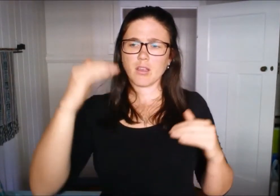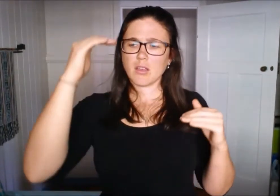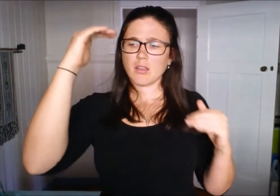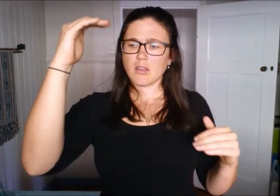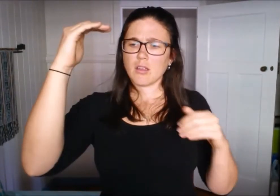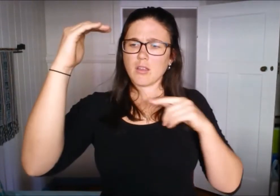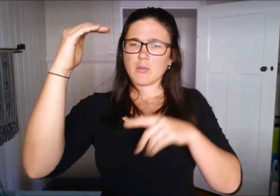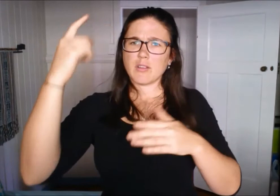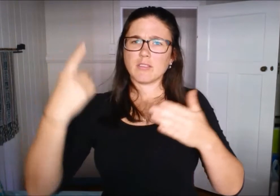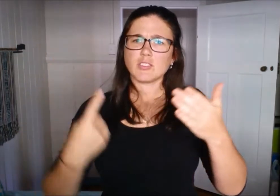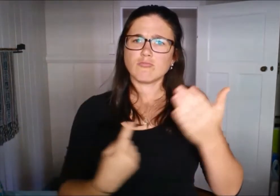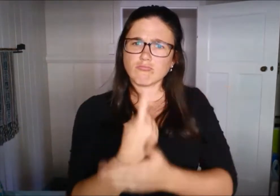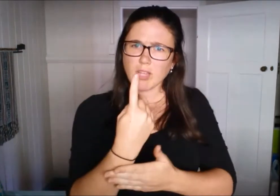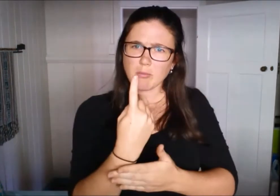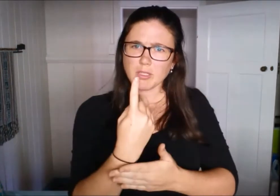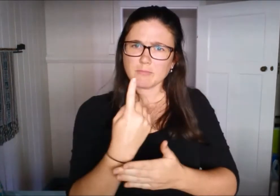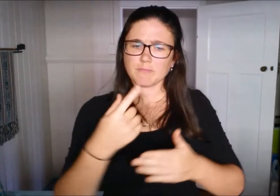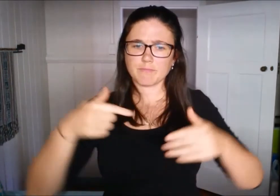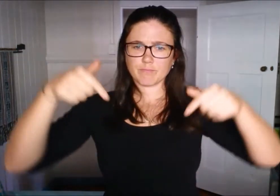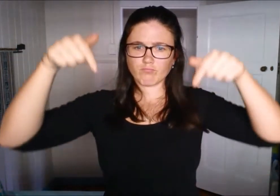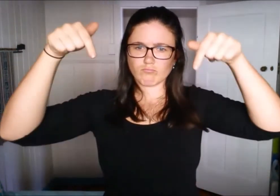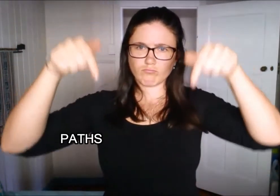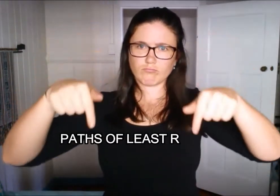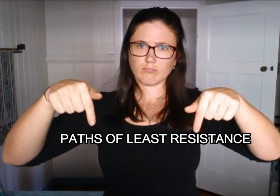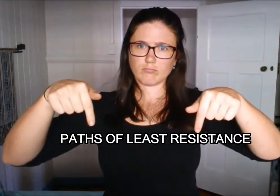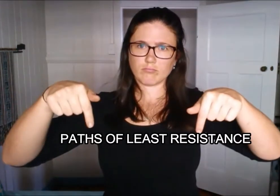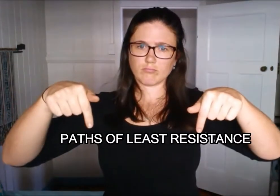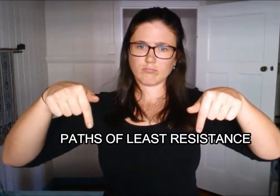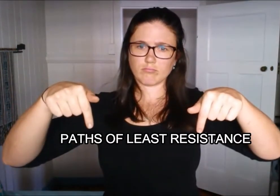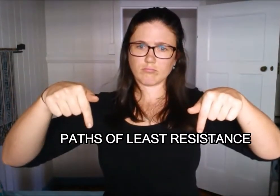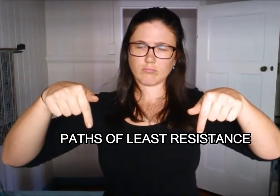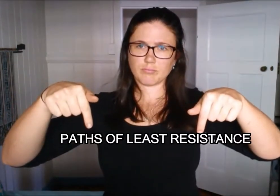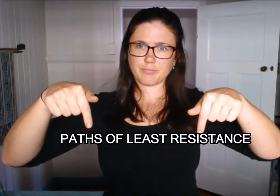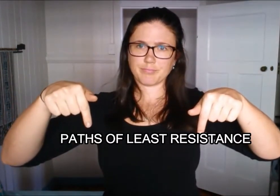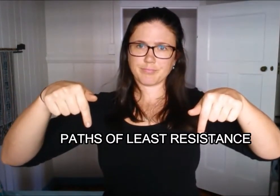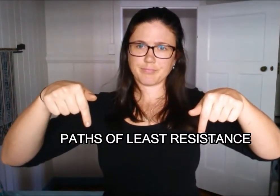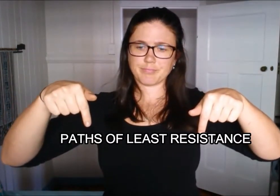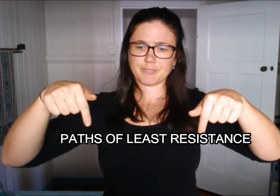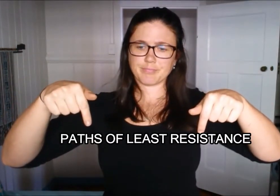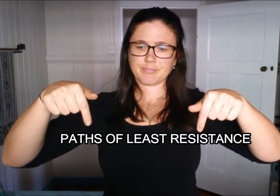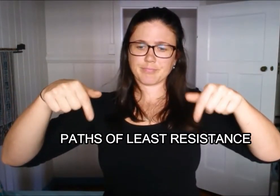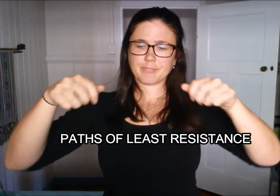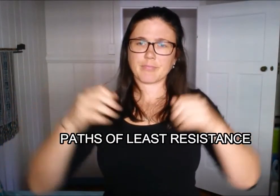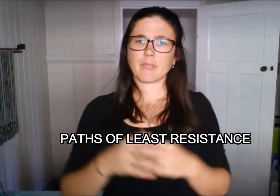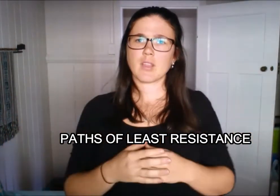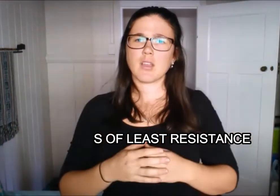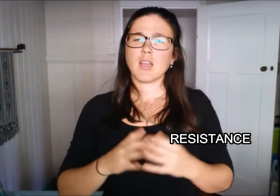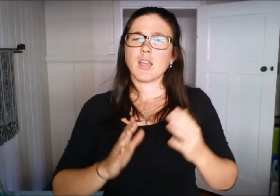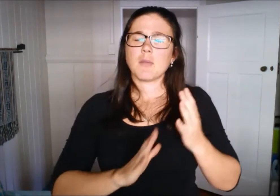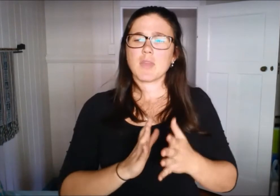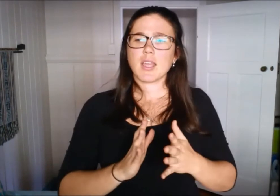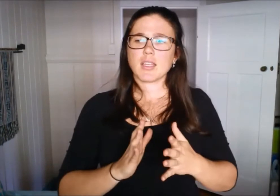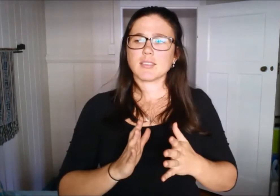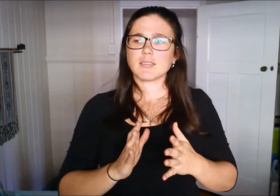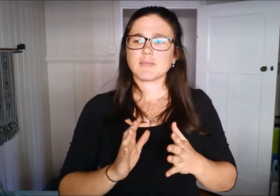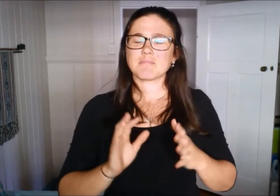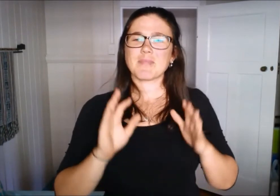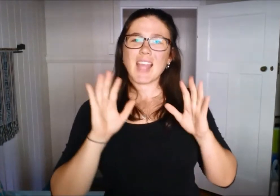Privilege occurs through paths of least resistance.